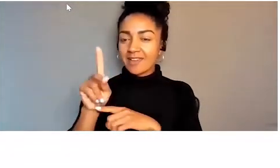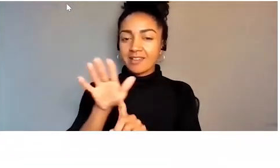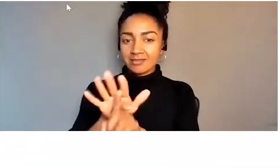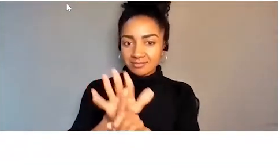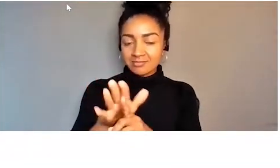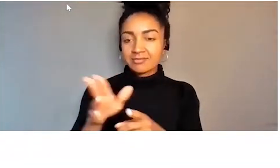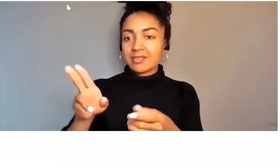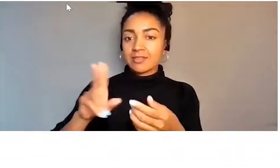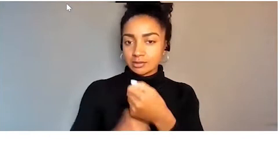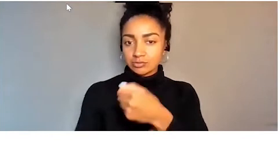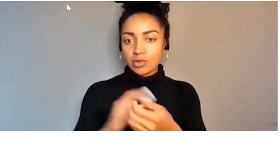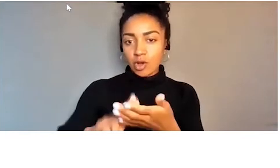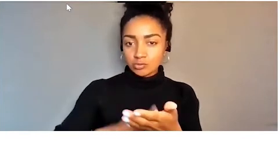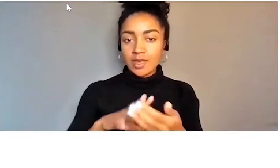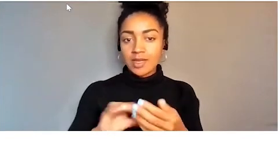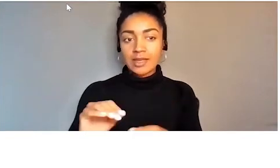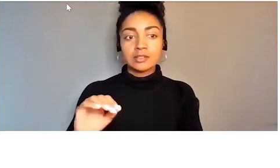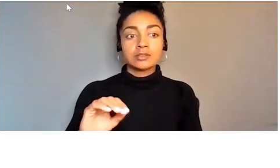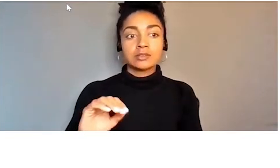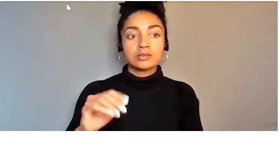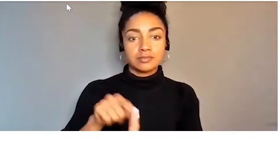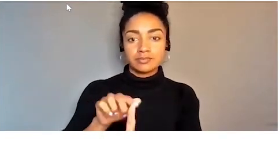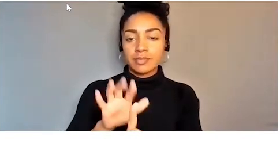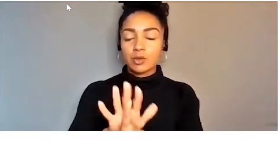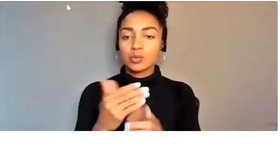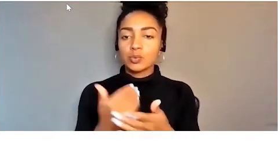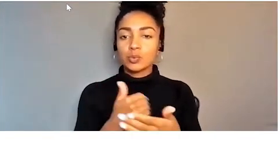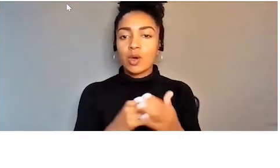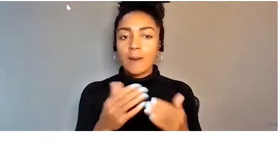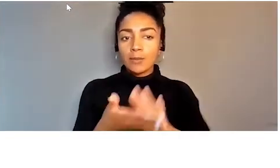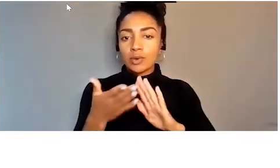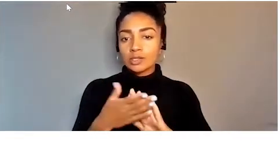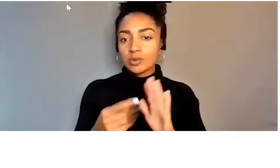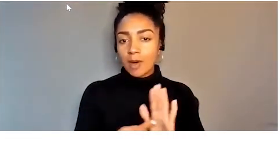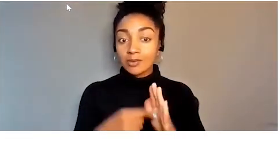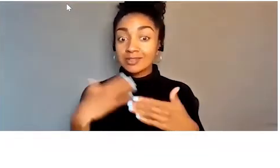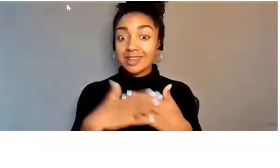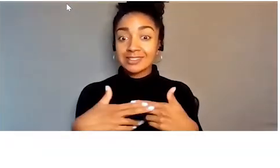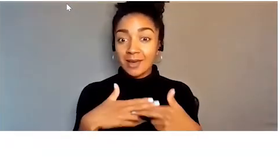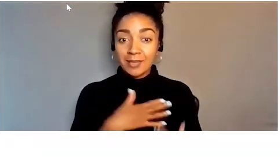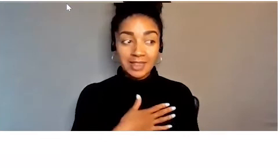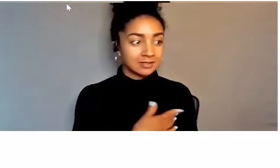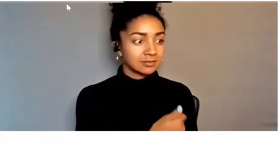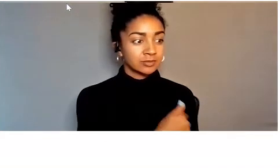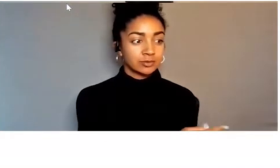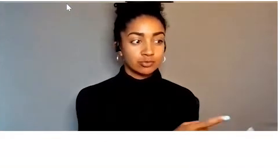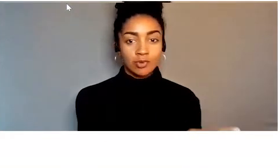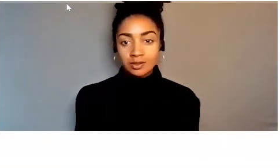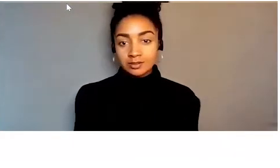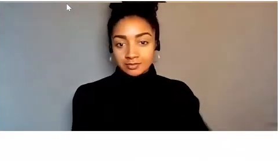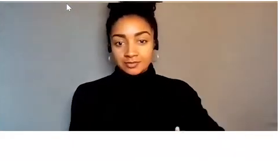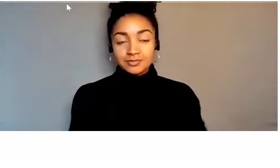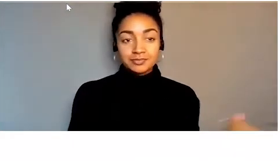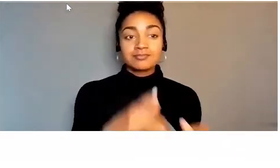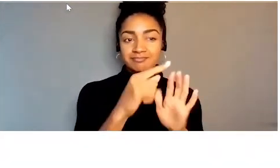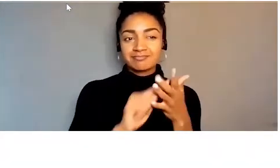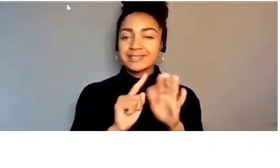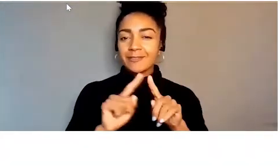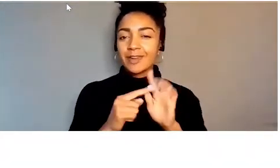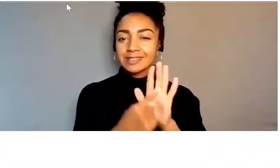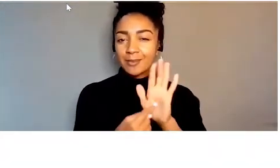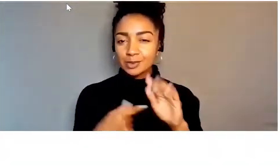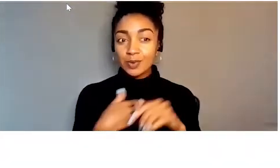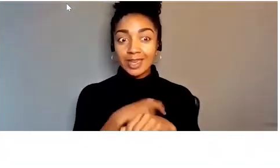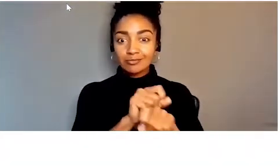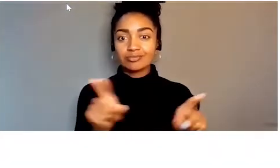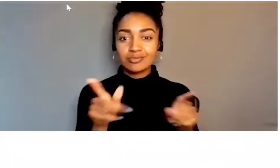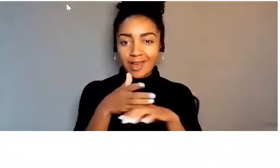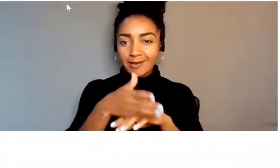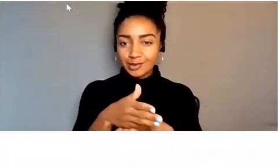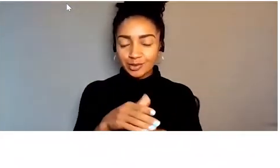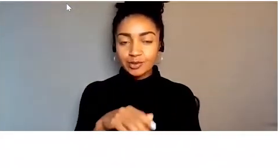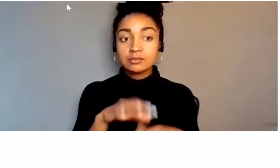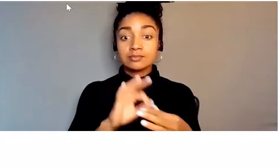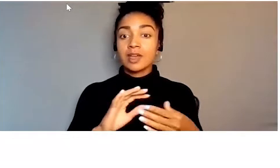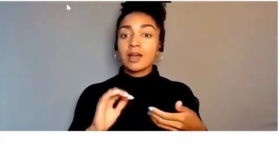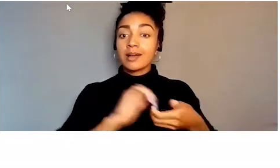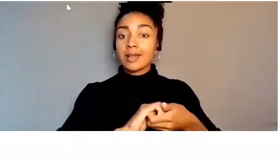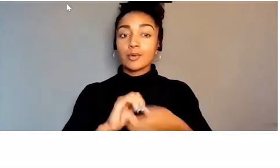World Bank on their Foundational Learning Compact, and GPE's